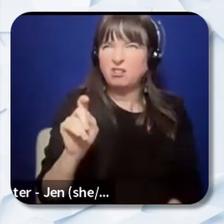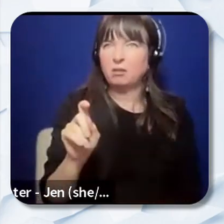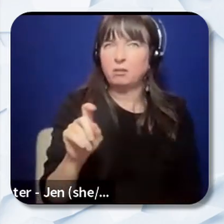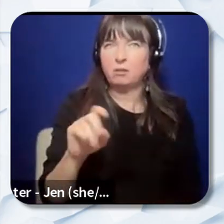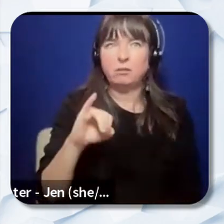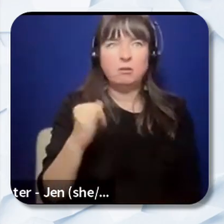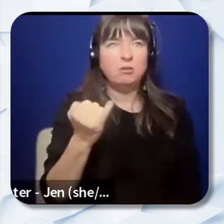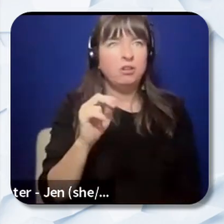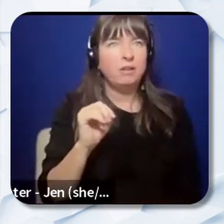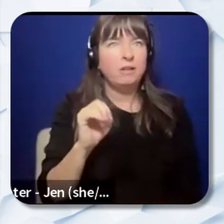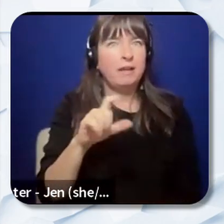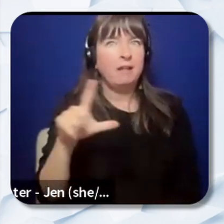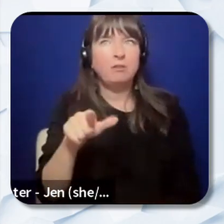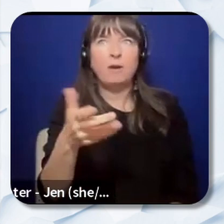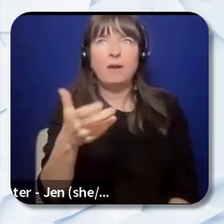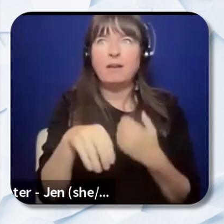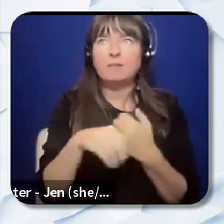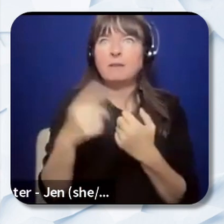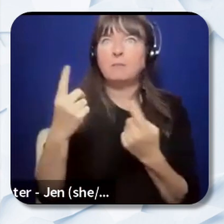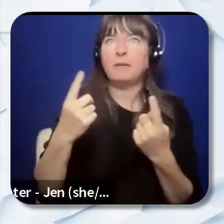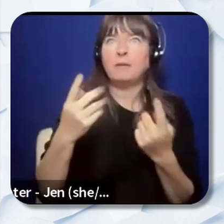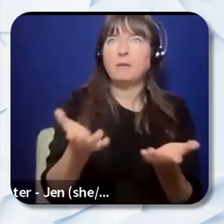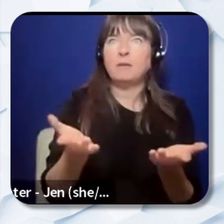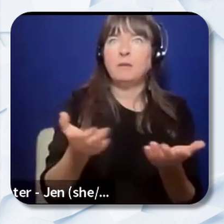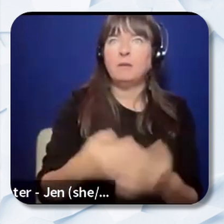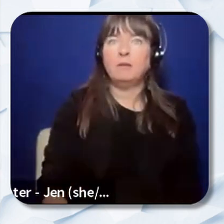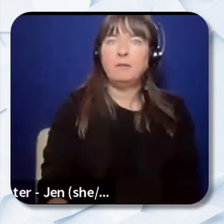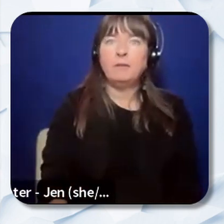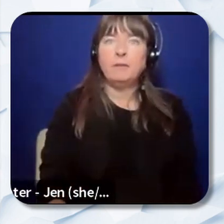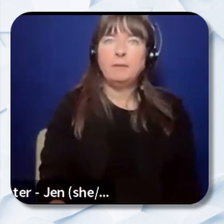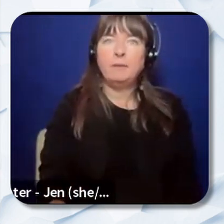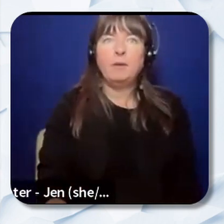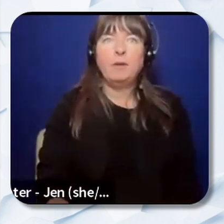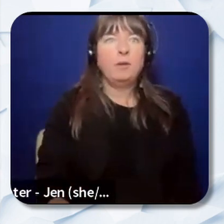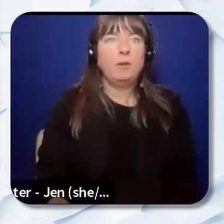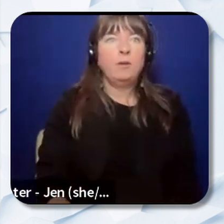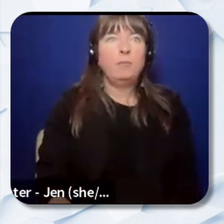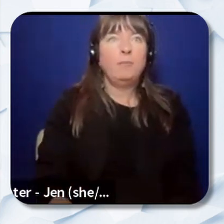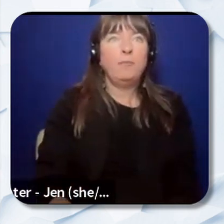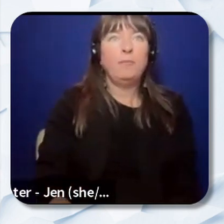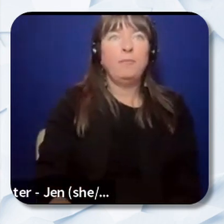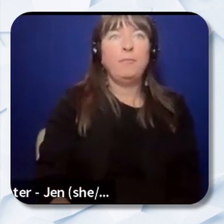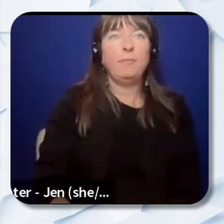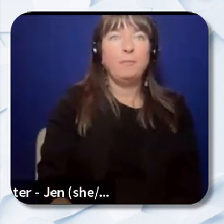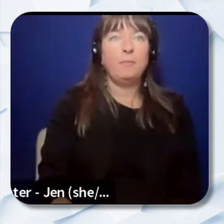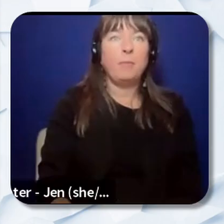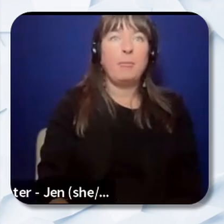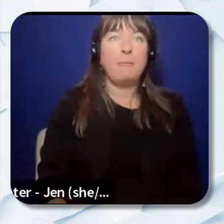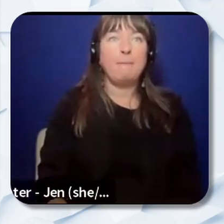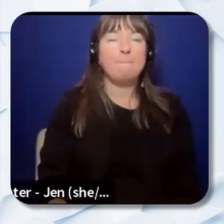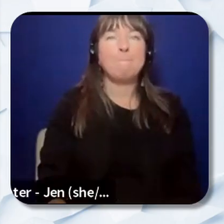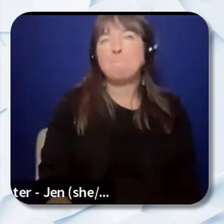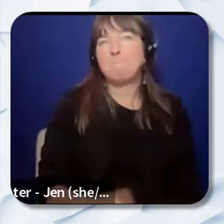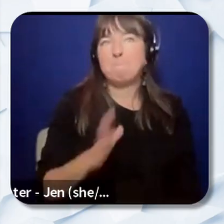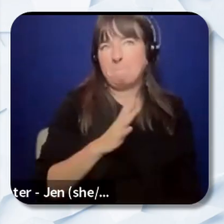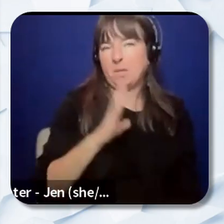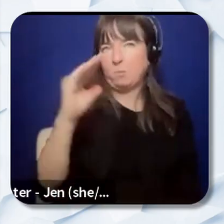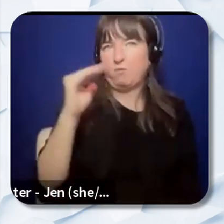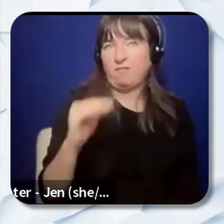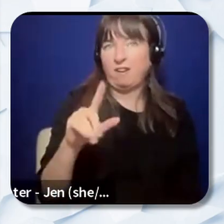you have anything to add to this question? So we'll move on to question two then and I'll